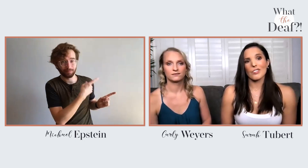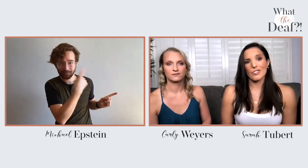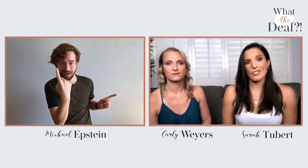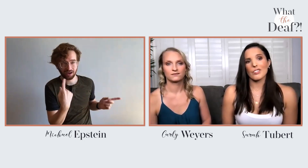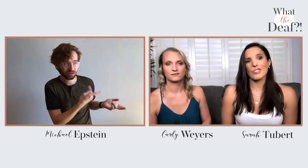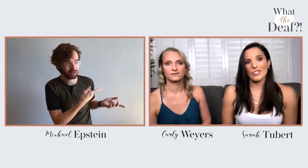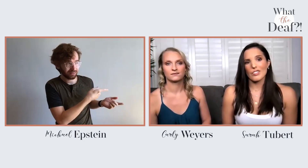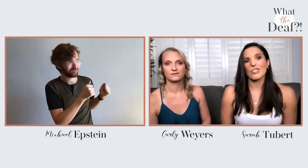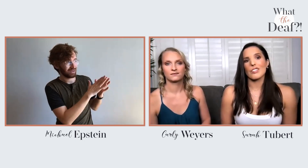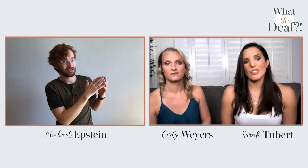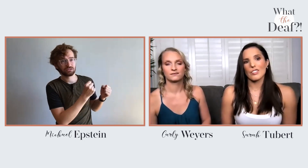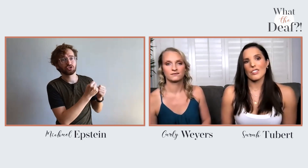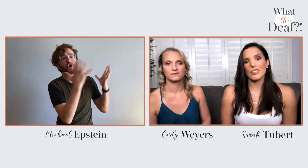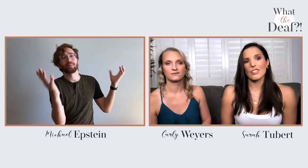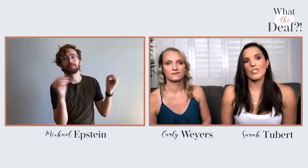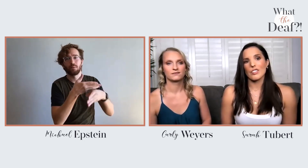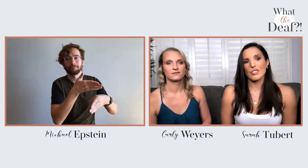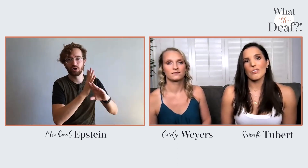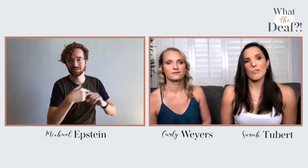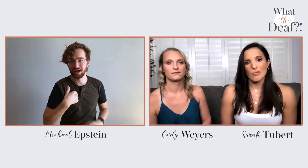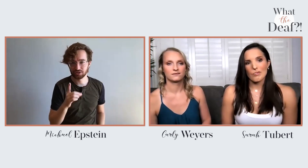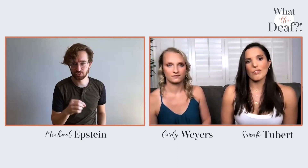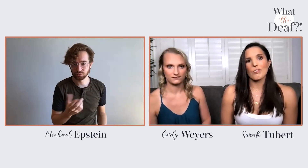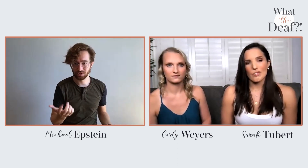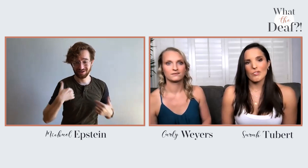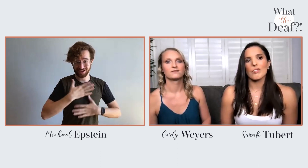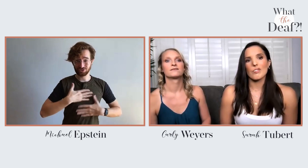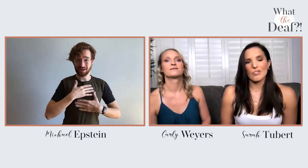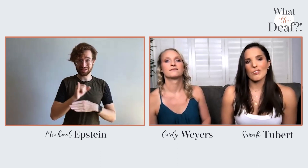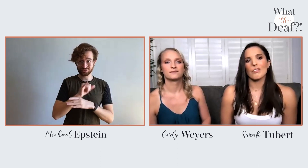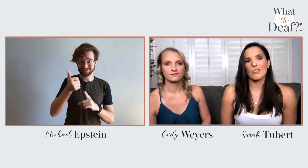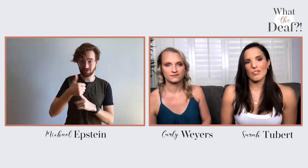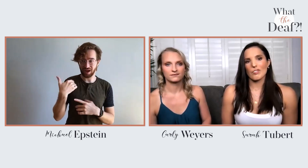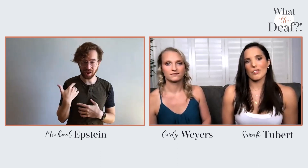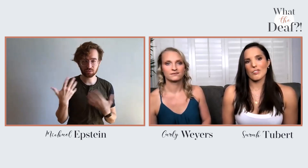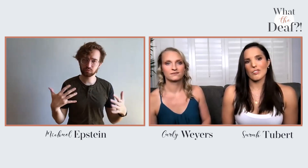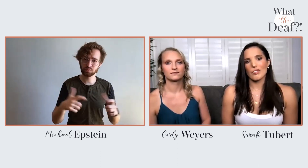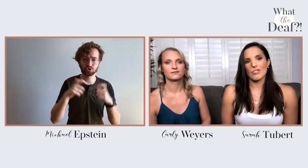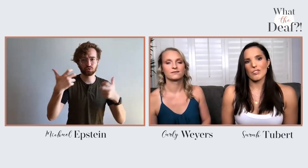A black deaf person faces so many more barriers than I do. And there's a huge problem within the entertainment industry